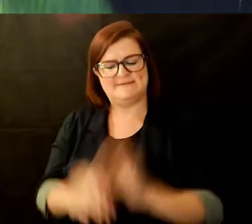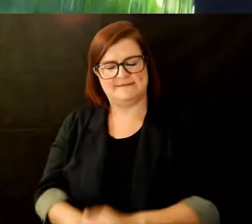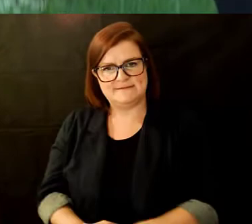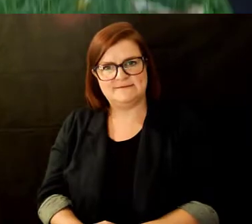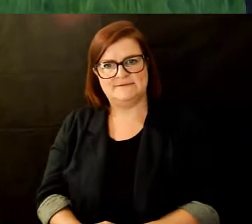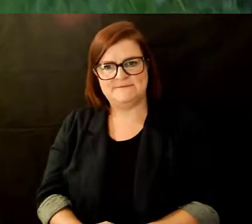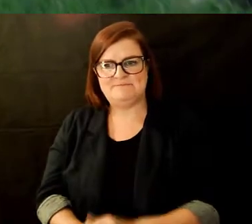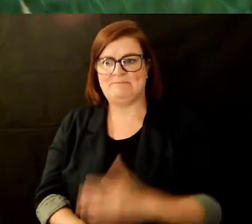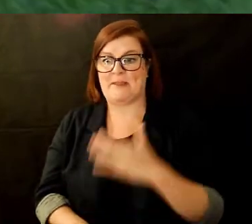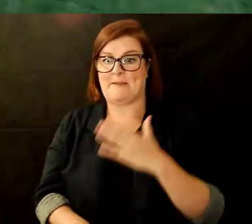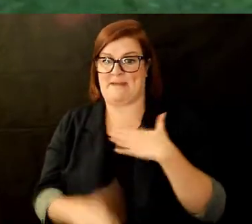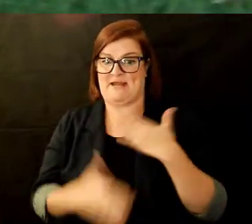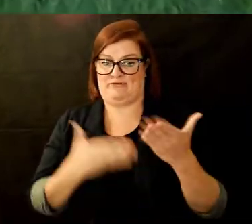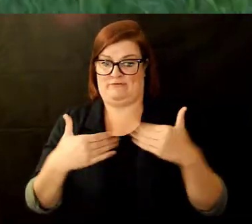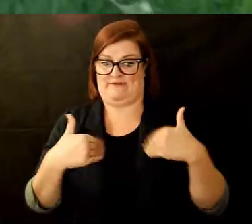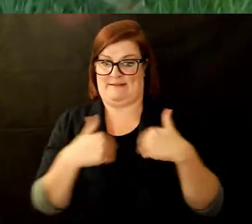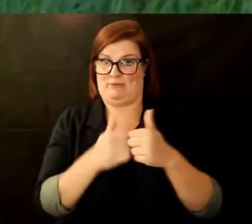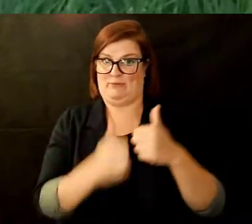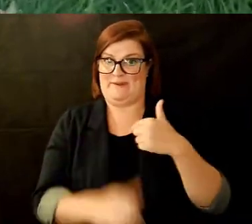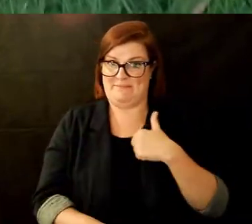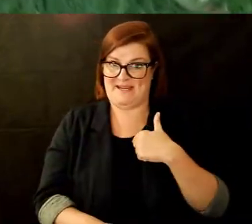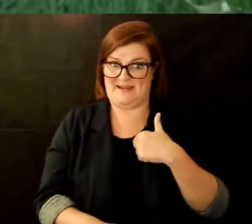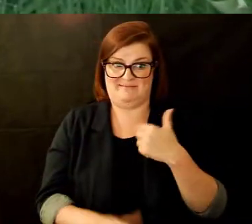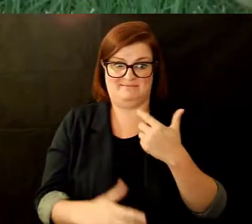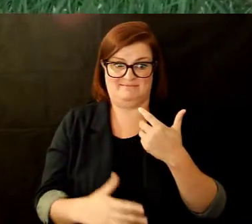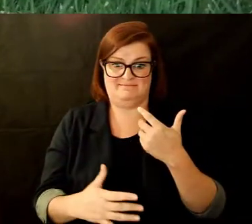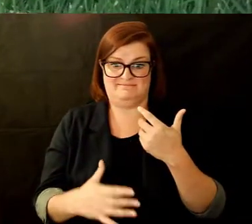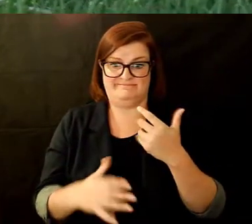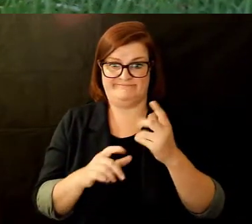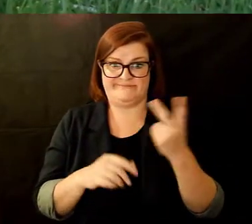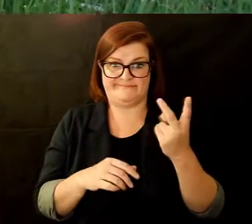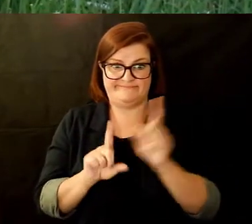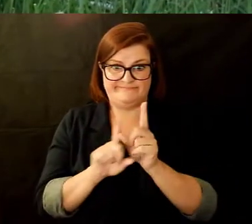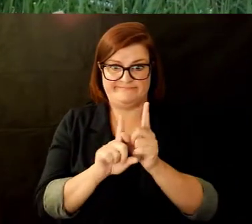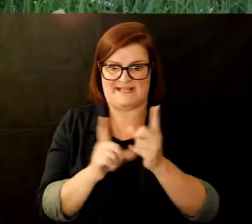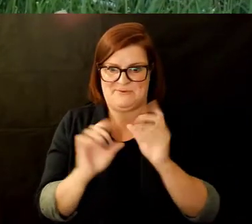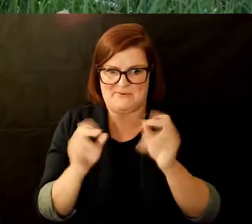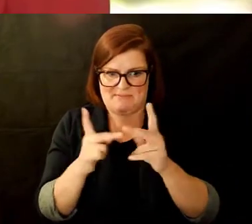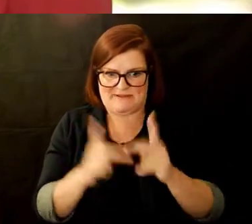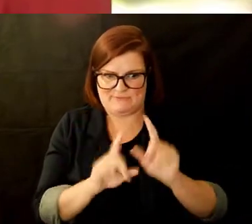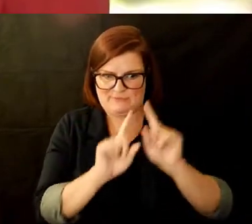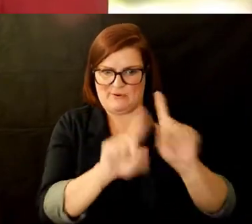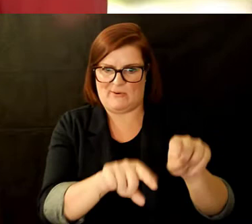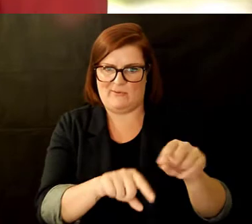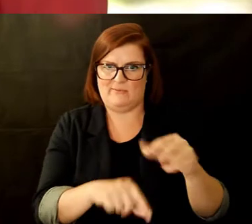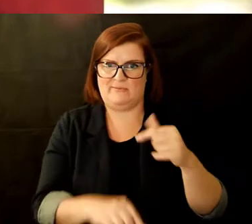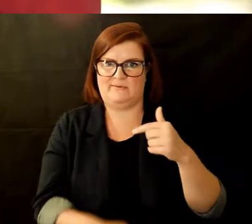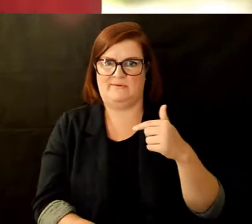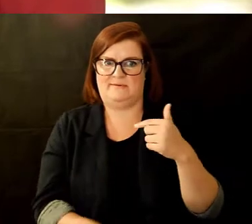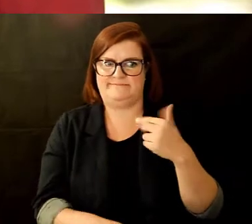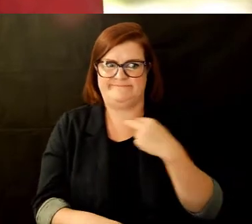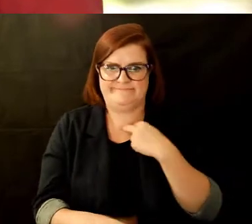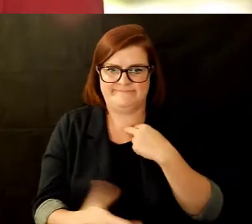I had my service animal with me, and I found myself with nowhere to go. And I Greyhounded here to Colorado,